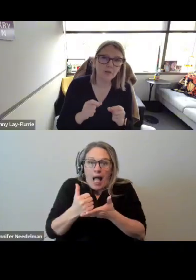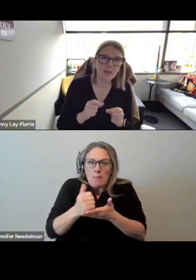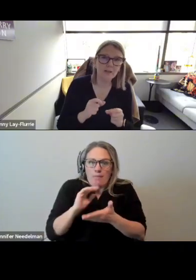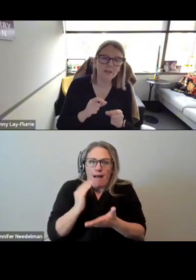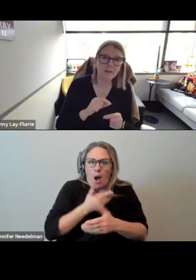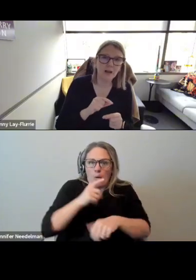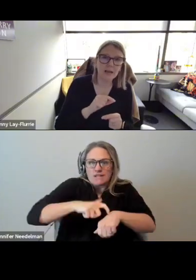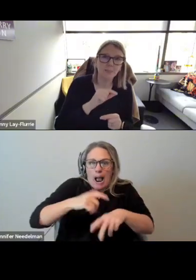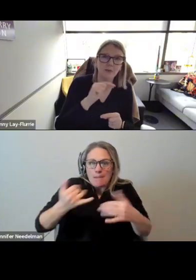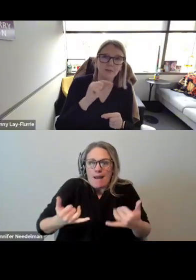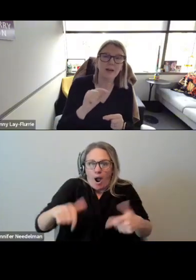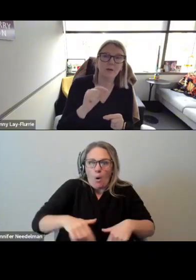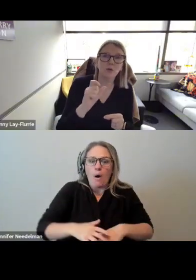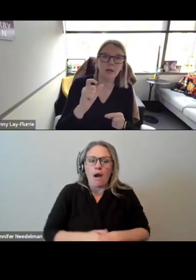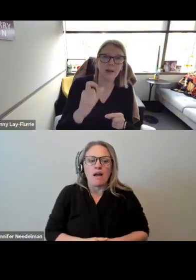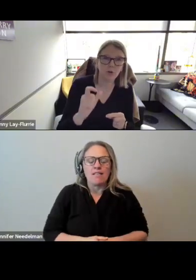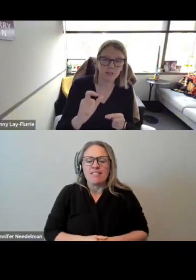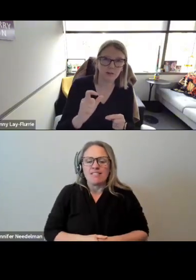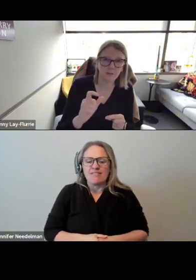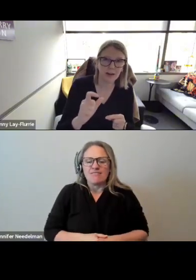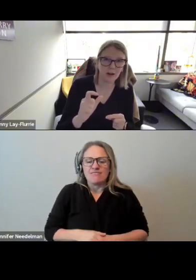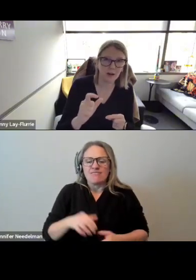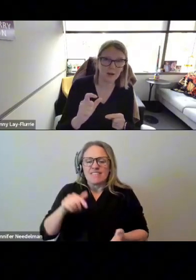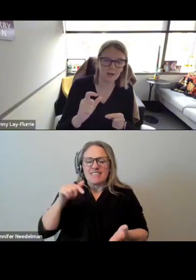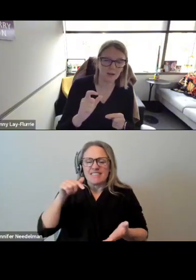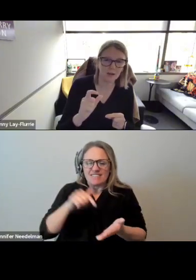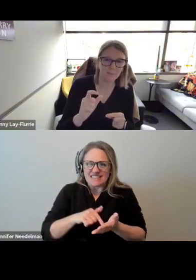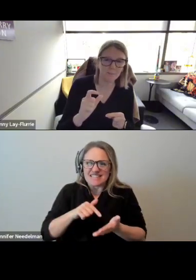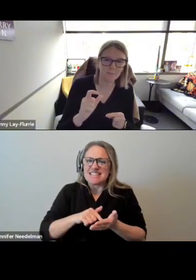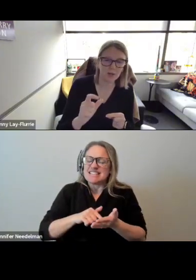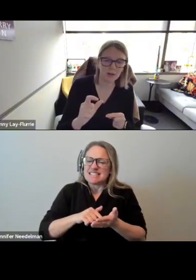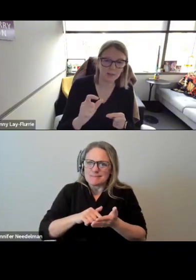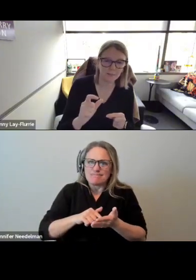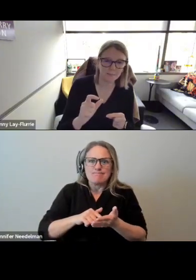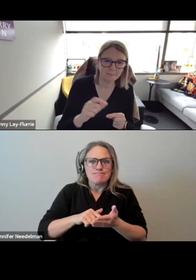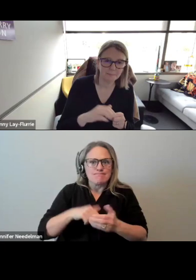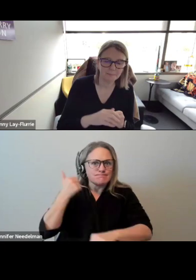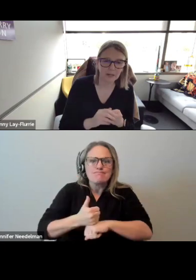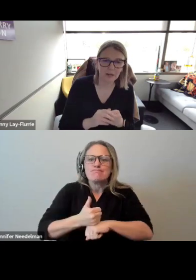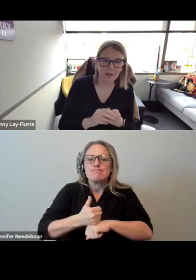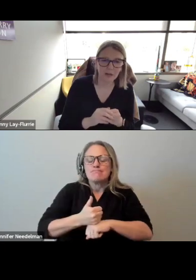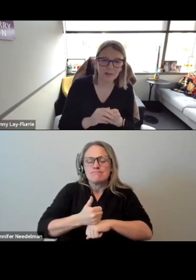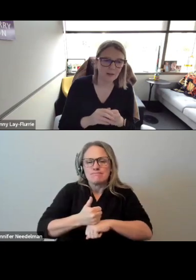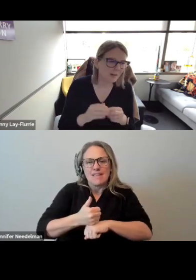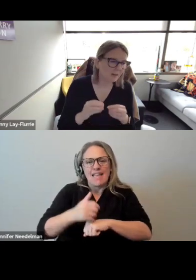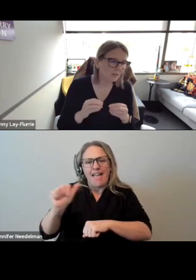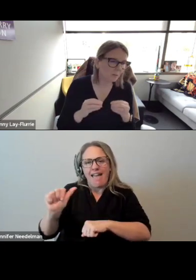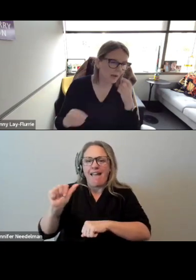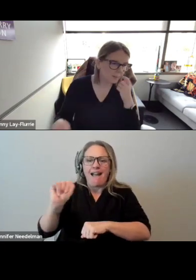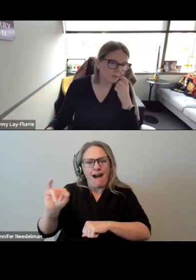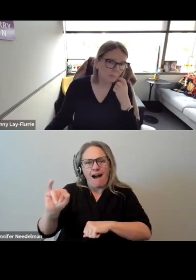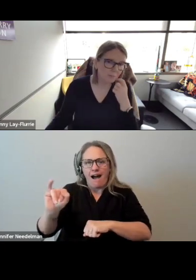because this is a profound generative AI chapter. That means that we're able